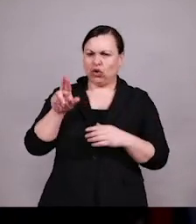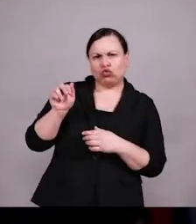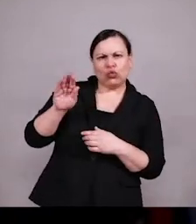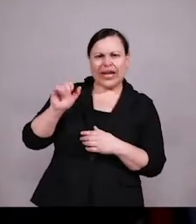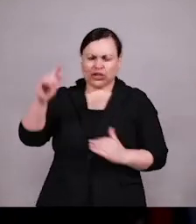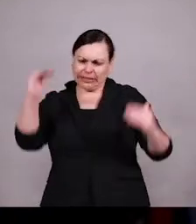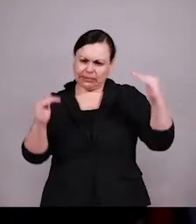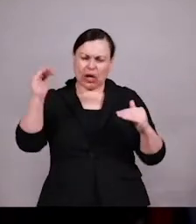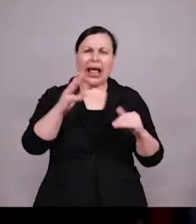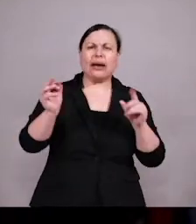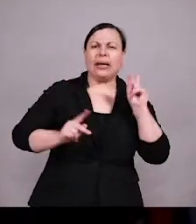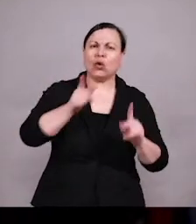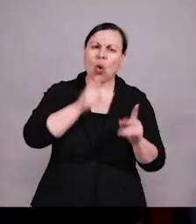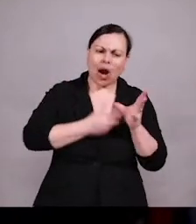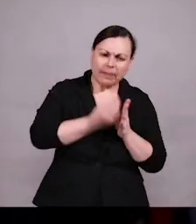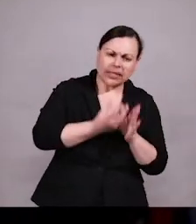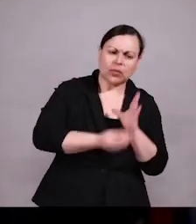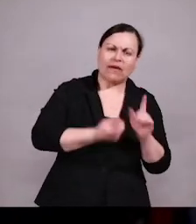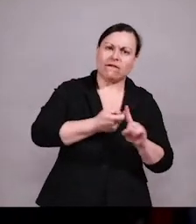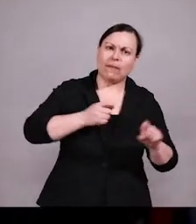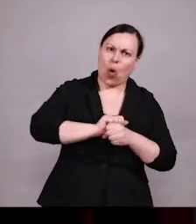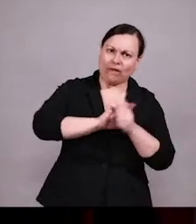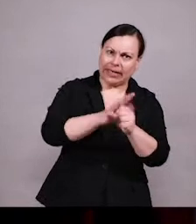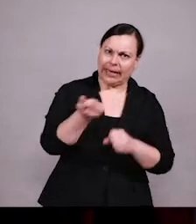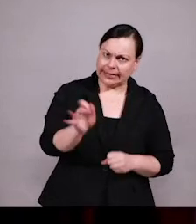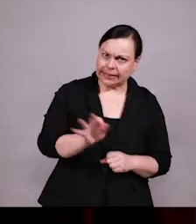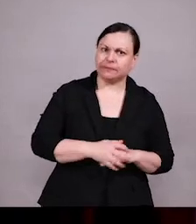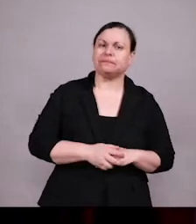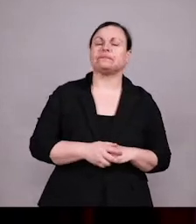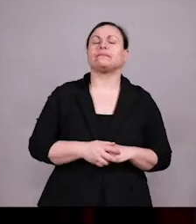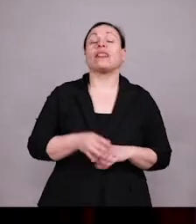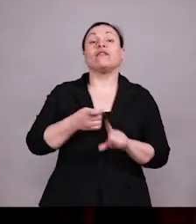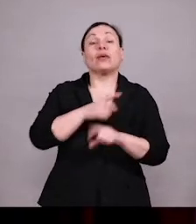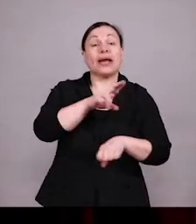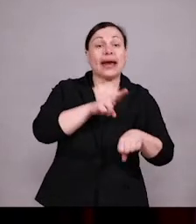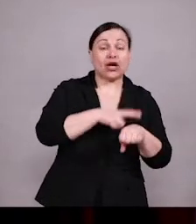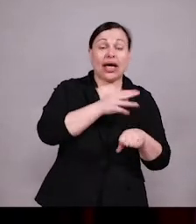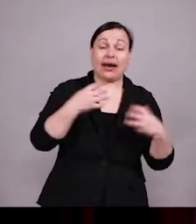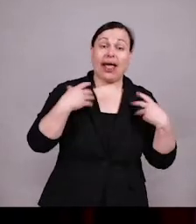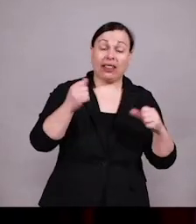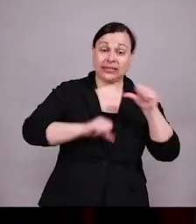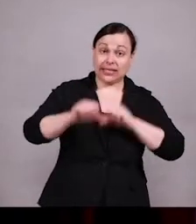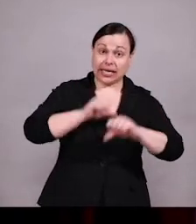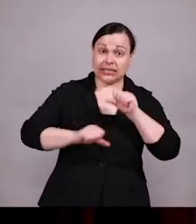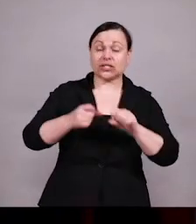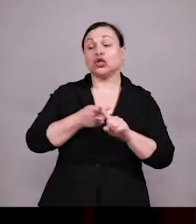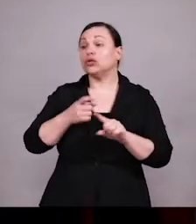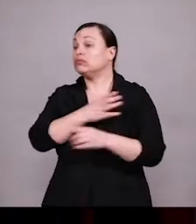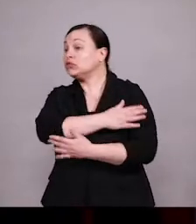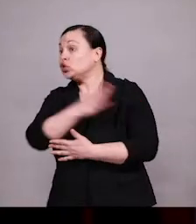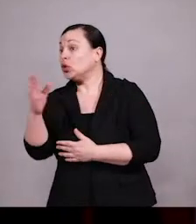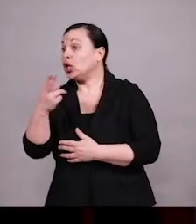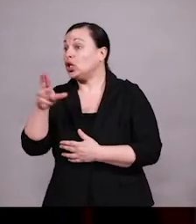in people dying of COVID 19. From natural and health sciences, to the humanities and the arts,